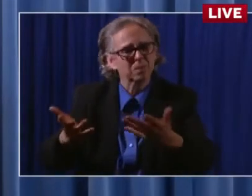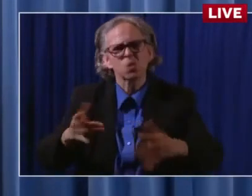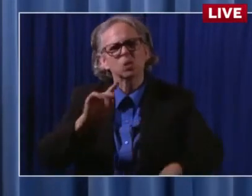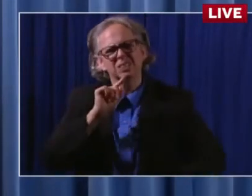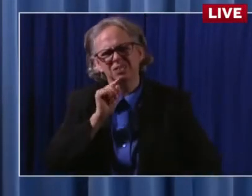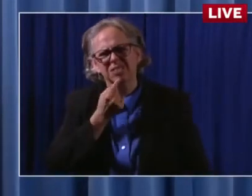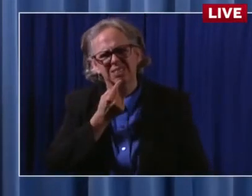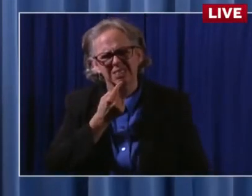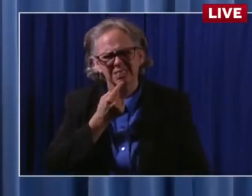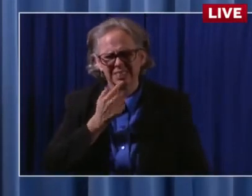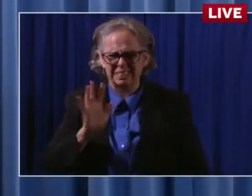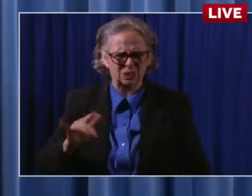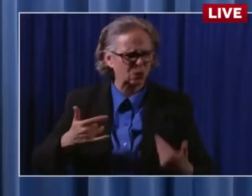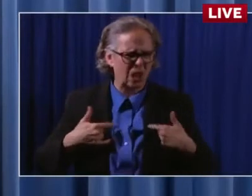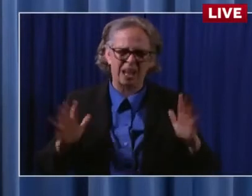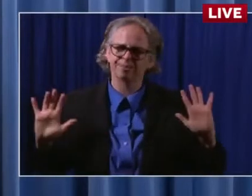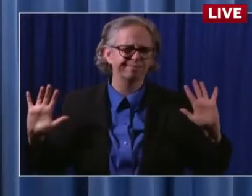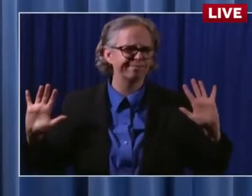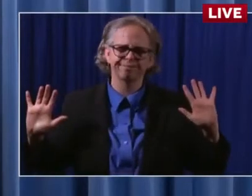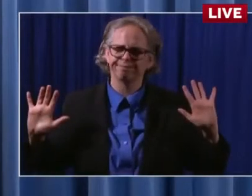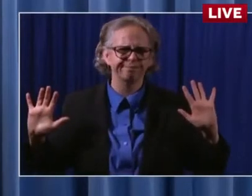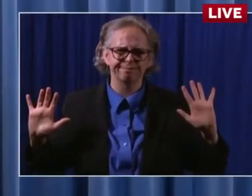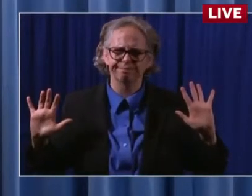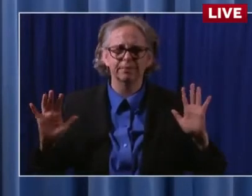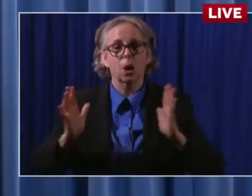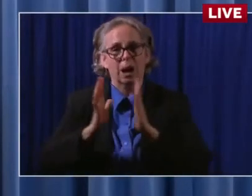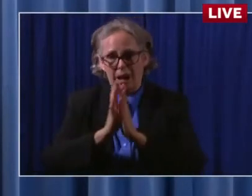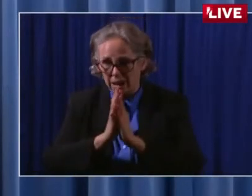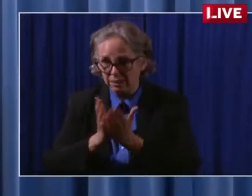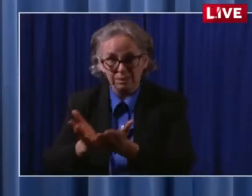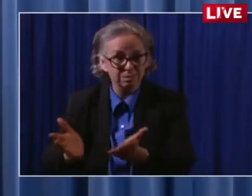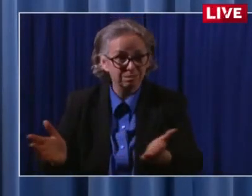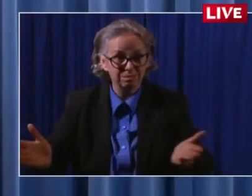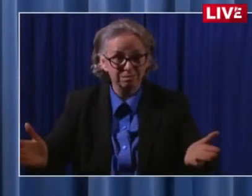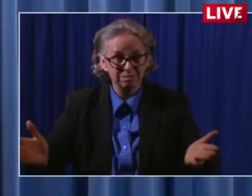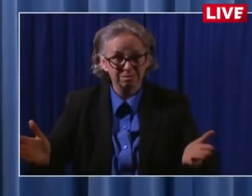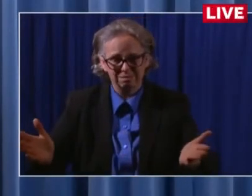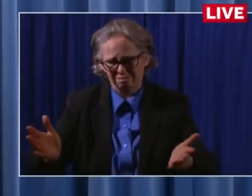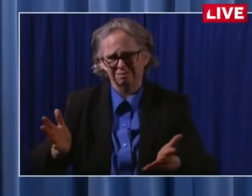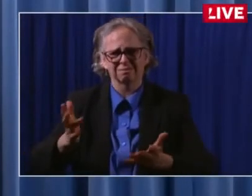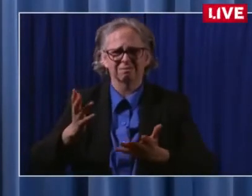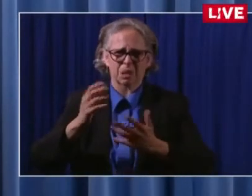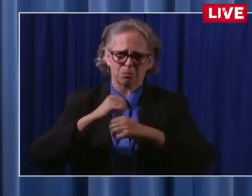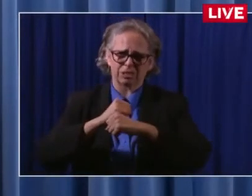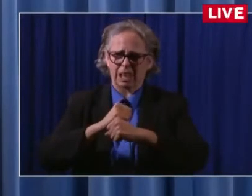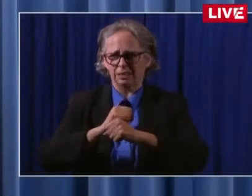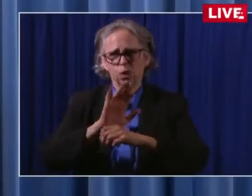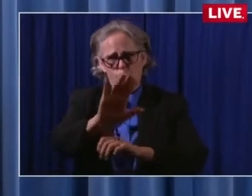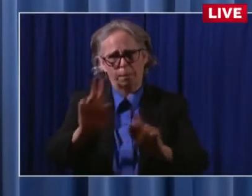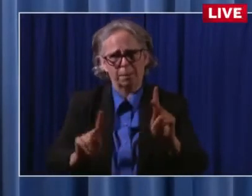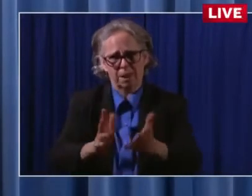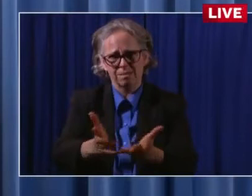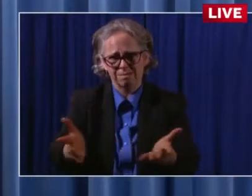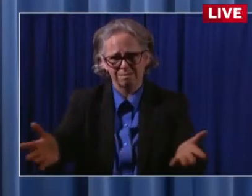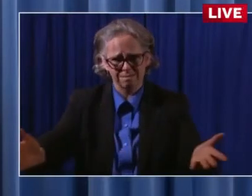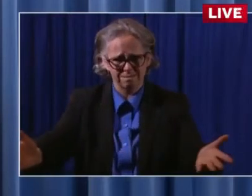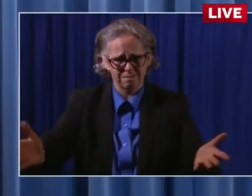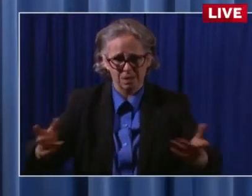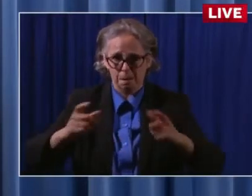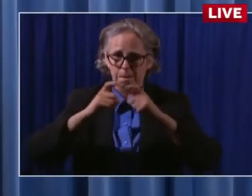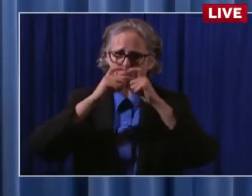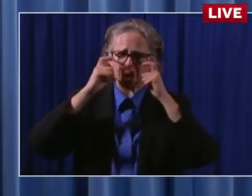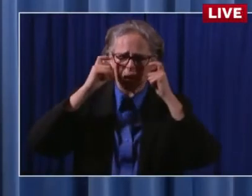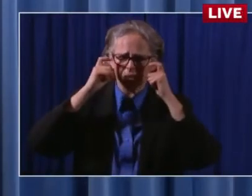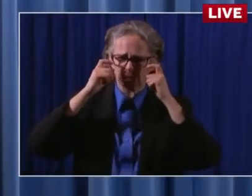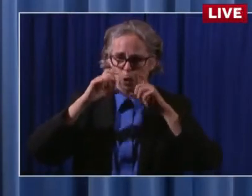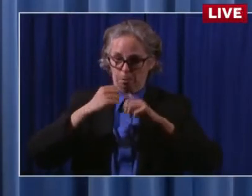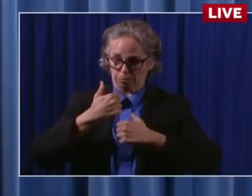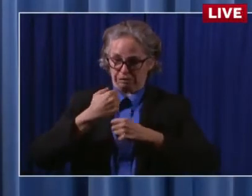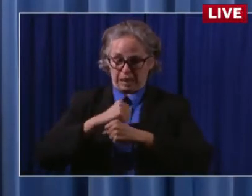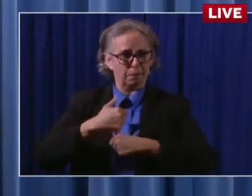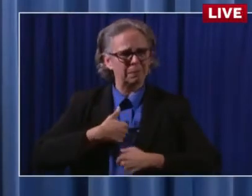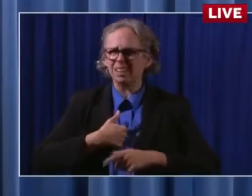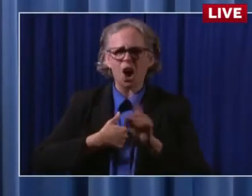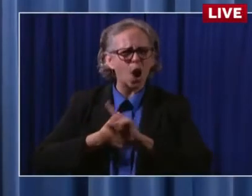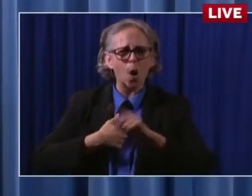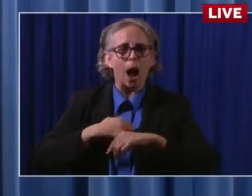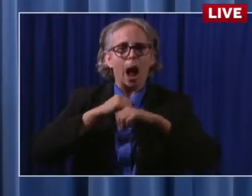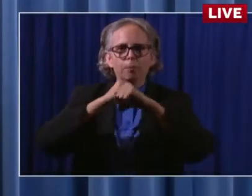THE TRENDLINES ARE IN THE WRONG DIRECTION, AND WE FEEL VERY STRONGLY THAT -- LOOK, WE HAVE GOT TO PROTECT YOU, AND WE HAVE GOT TO -- WHEN YOU’RE WEARING A MASK, YOU’RE GENERALLY WEARING